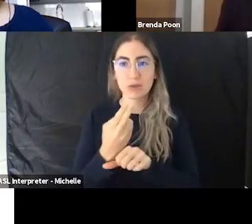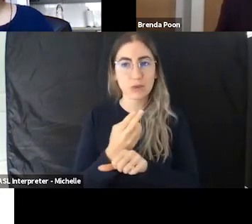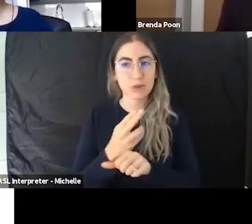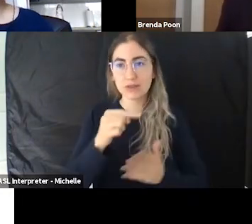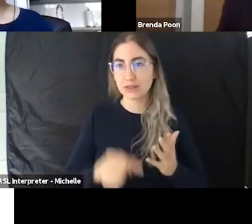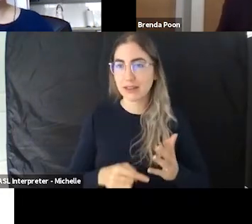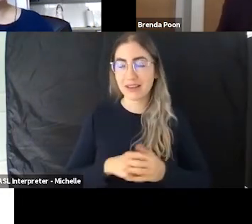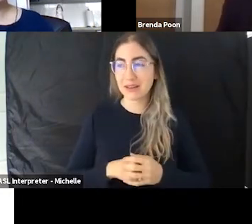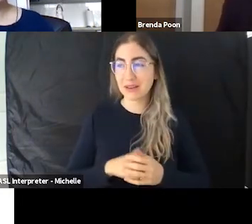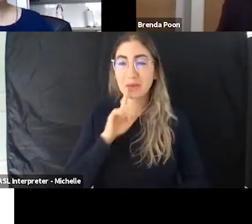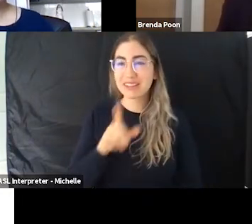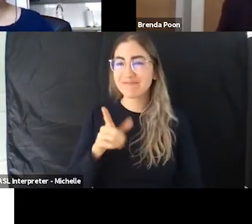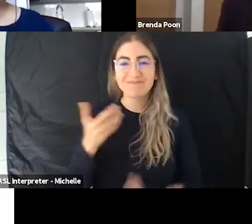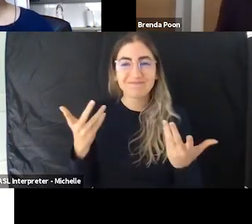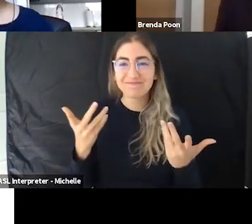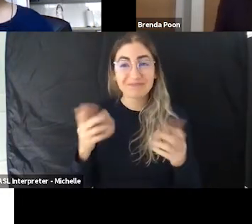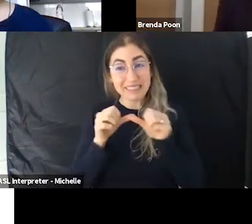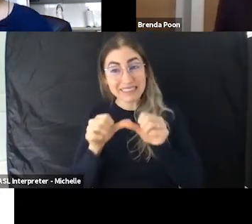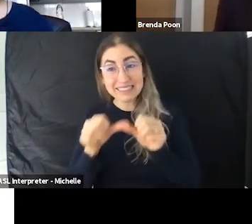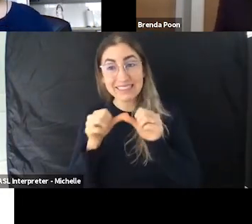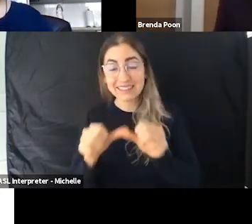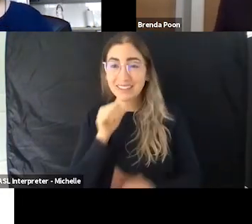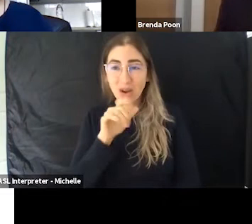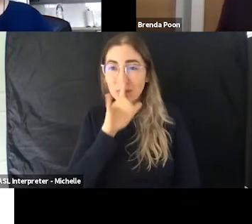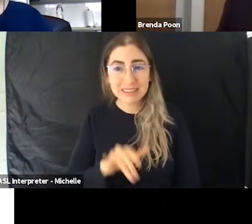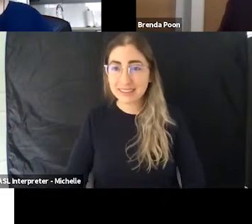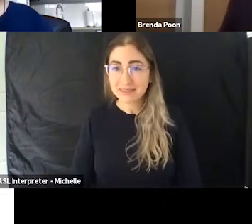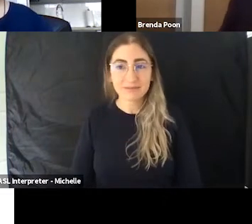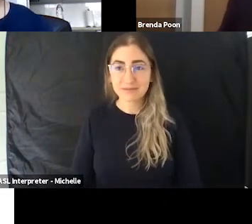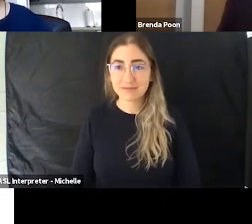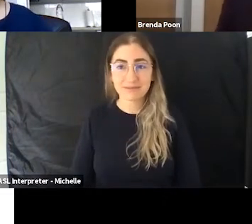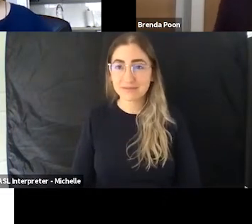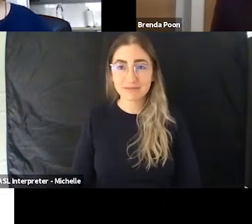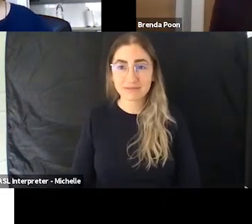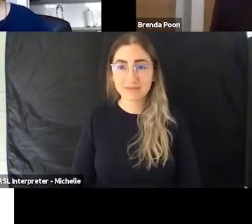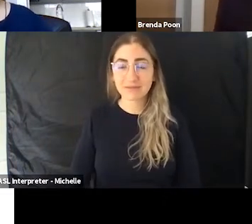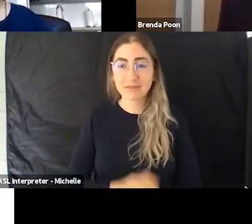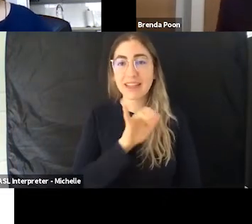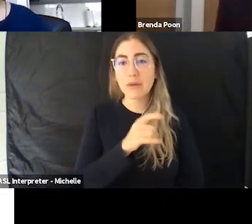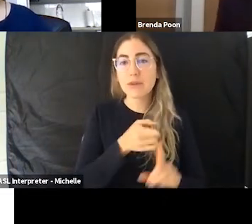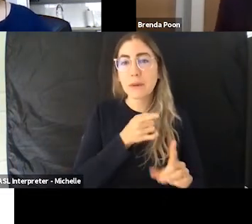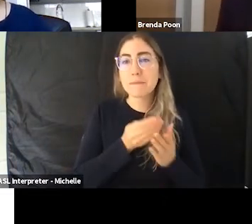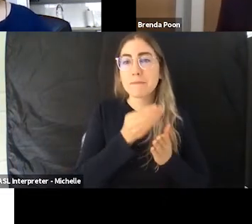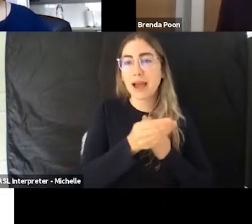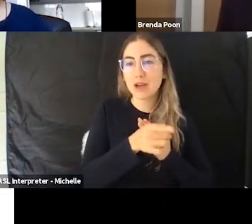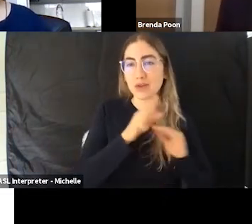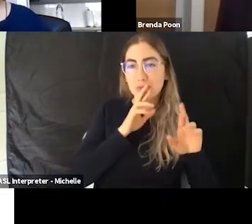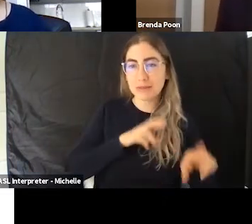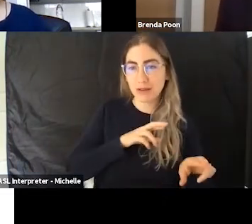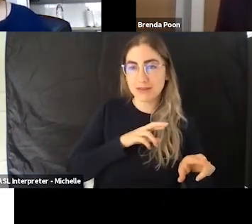FACE MASKS, AS WE'VE HEARD BEFORE, THE NEED FOR SOME SOCIAL IN THE WORKPLACE AND A KEY THEME THAT CAME OUT IN THE TEXT DATA WAS ALSO THE NEED FOR EMPLOYERS DISTANCING IN THE WORKPLACE AND A KEY THEME THAT CAME OUT IN